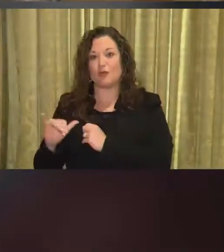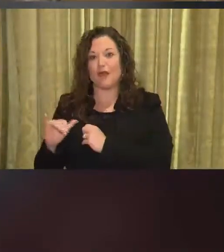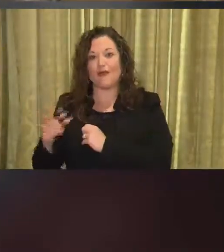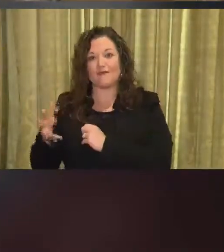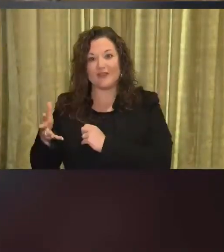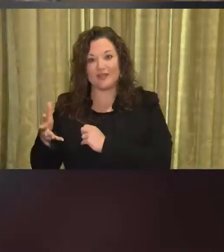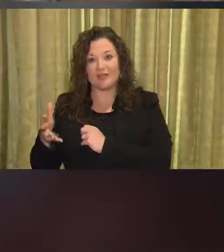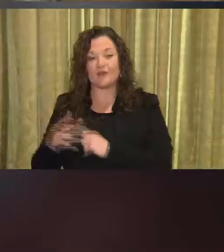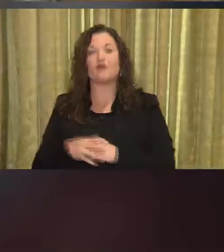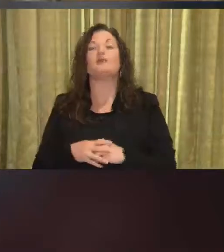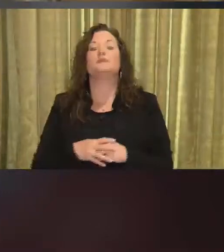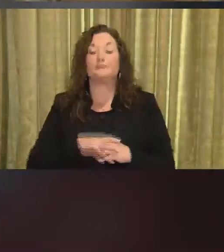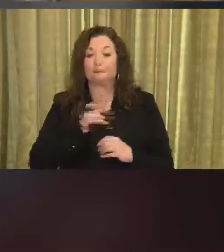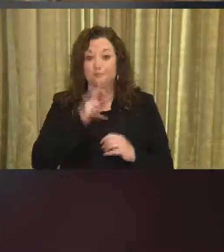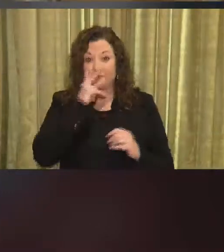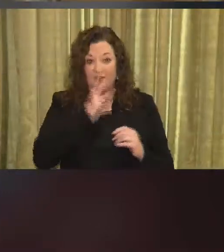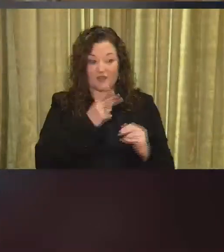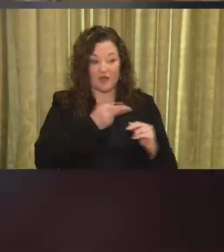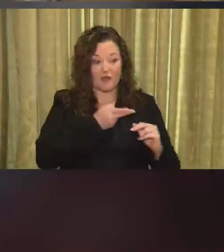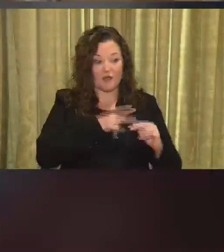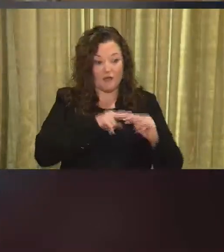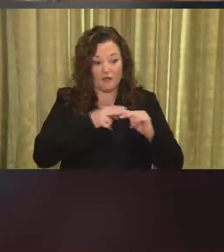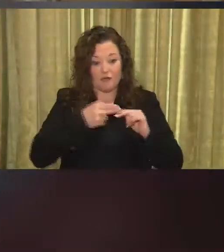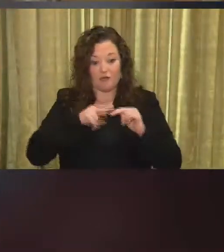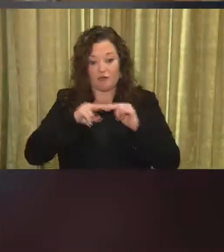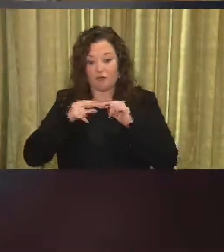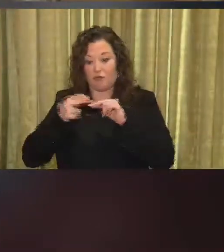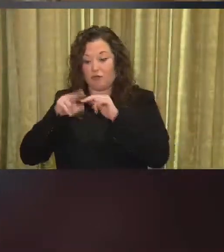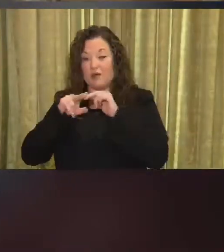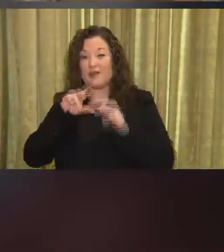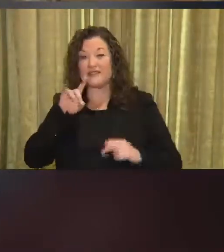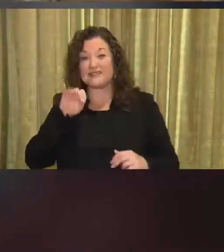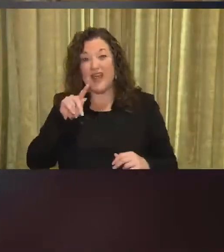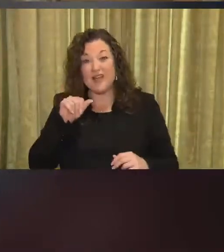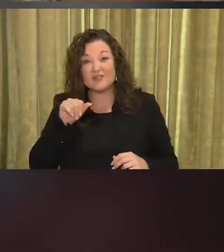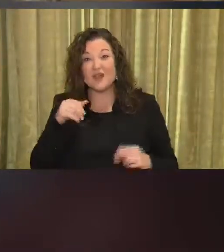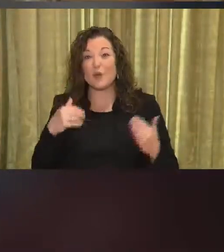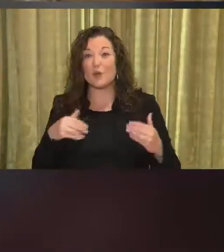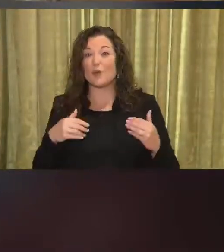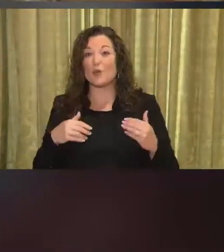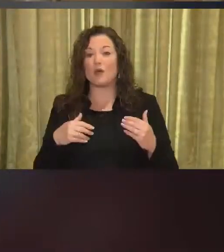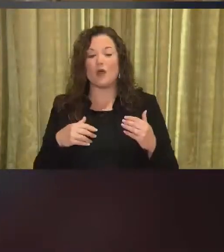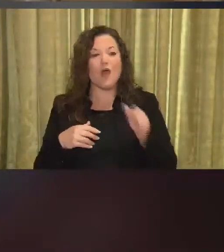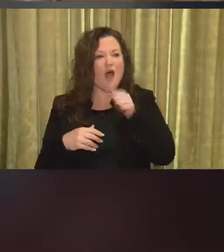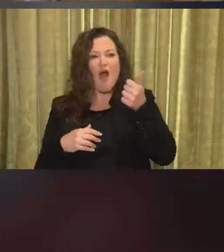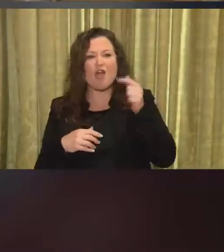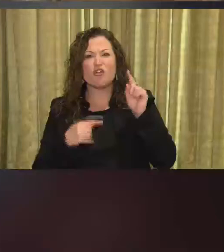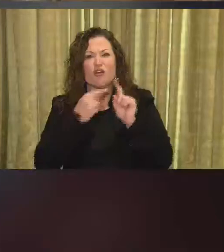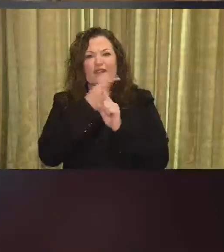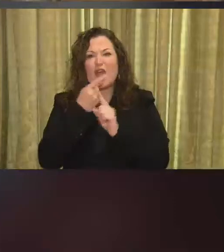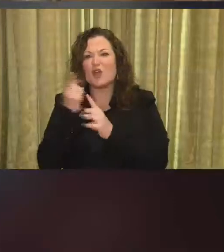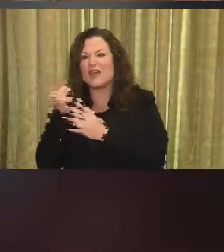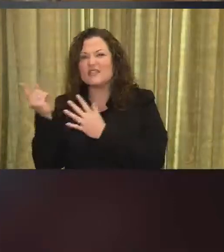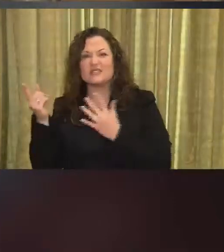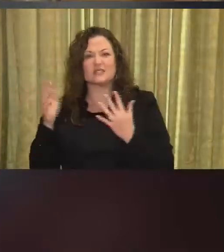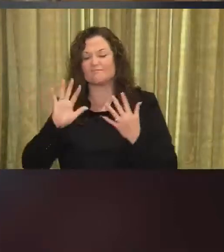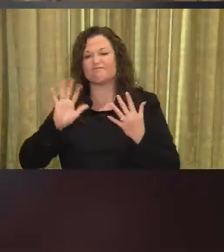So you can see the growth of the Delta variant as compared to all the other. Variance in Arkansas and, of course,